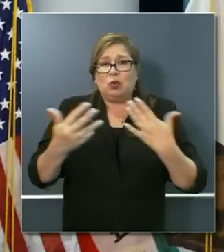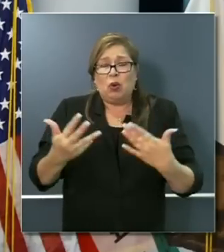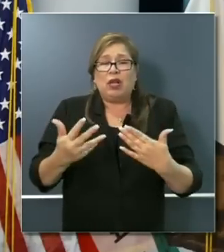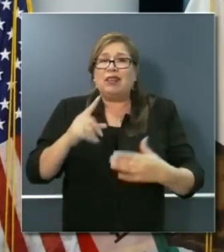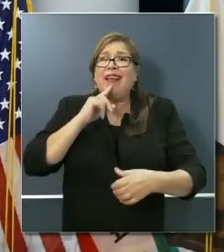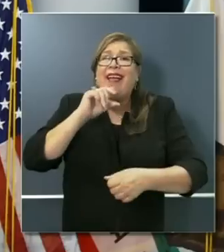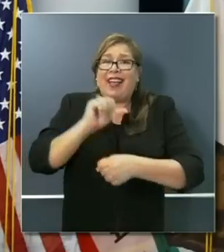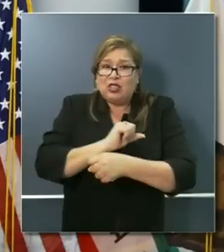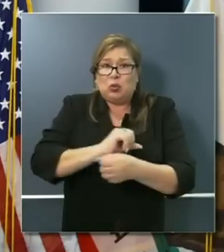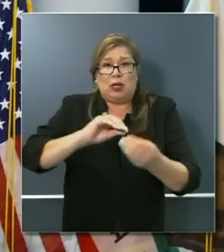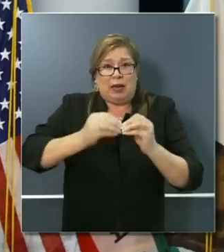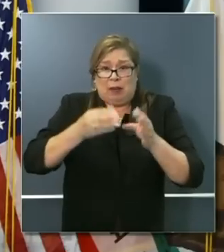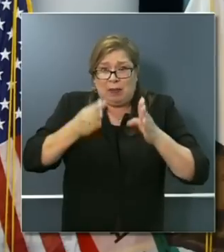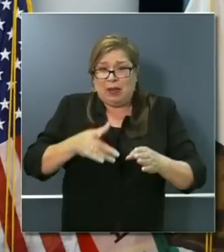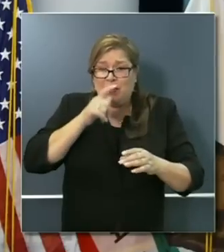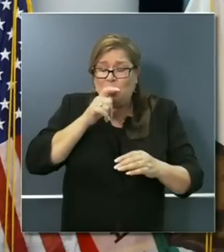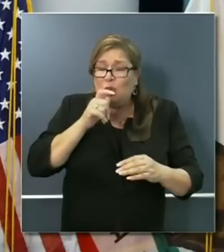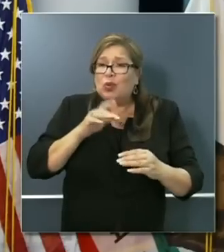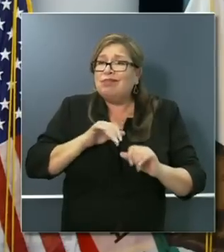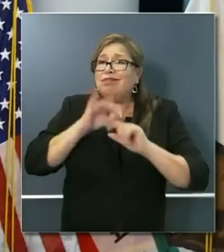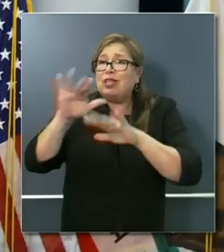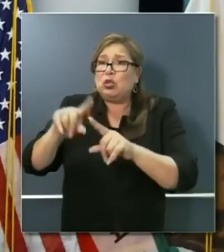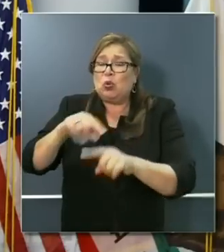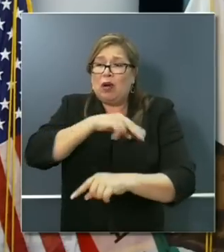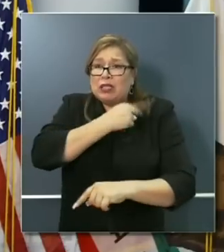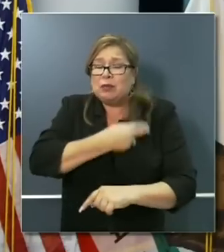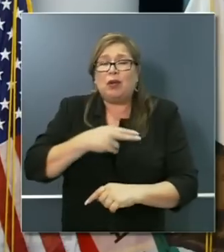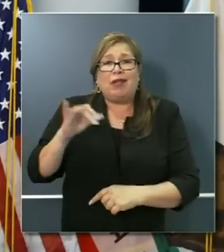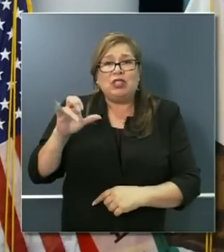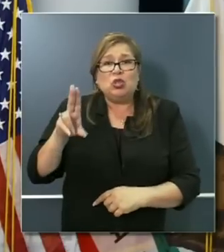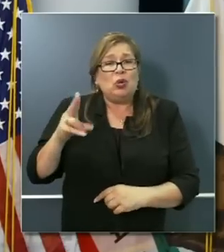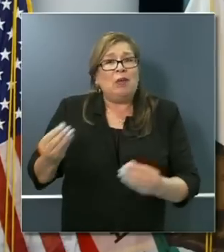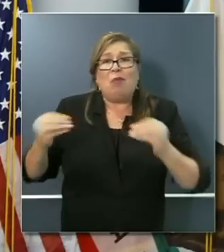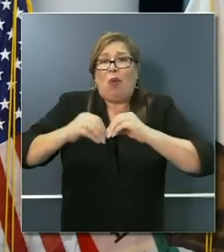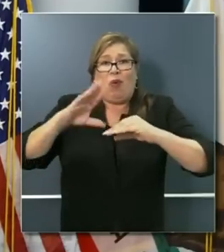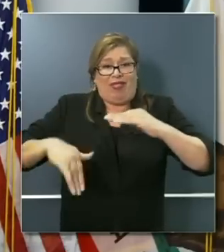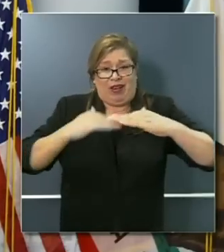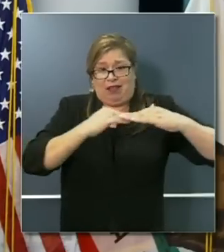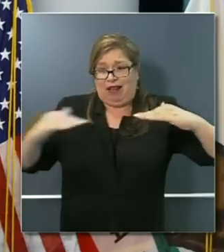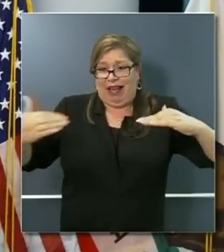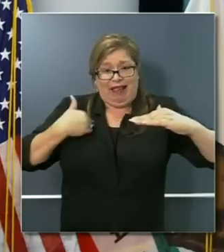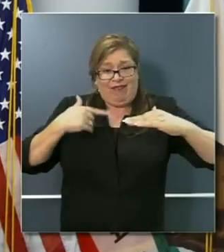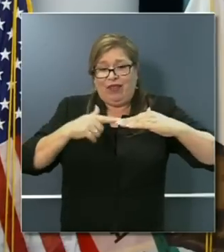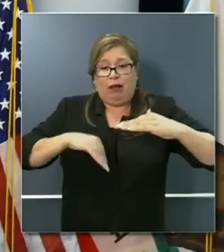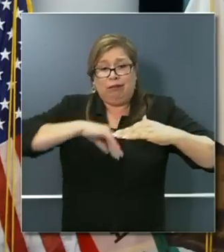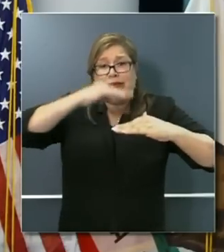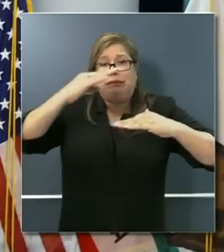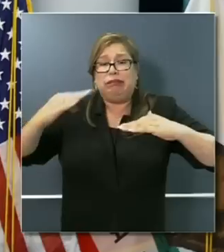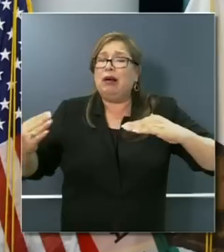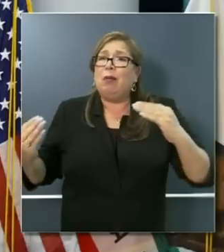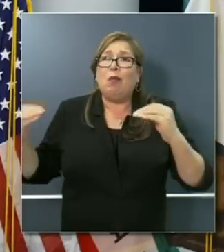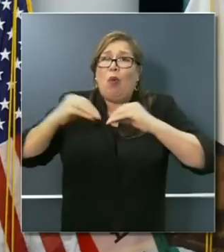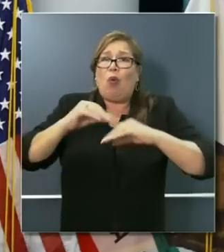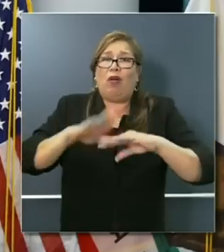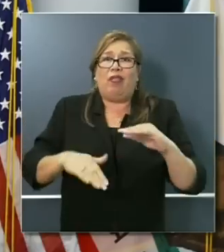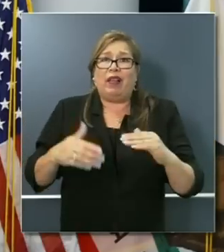CLOSELY TO MAKE SURE WE CONTINUE TO TRACK TO THE MODEL. THESE ARE THE ACTUALS AND THIS IS A MODEL AND WE ARE ALWAYS AT RISK OF HAVING THE ACTUAL